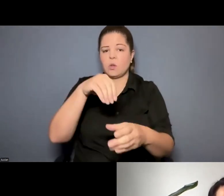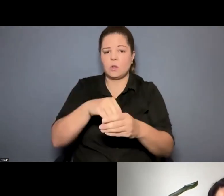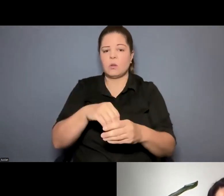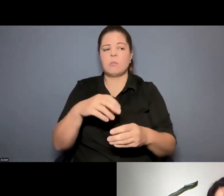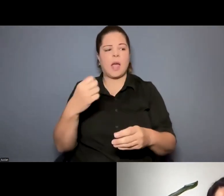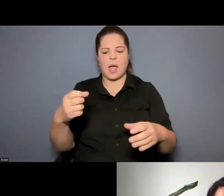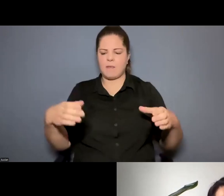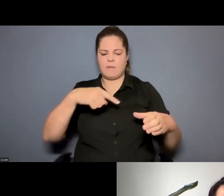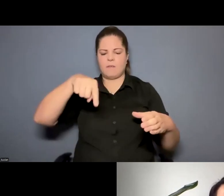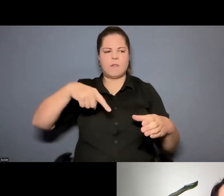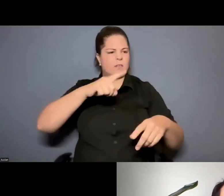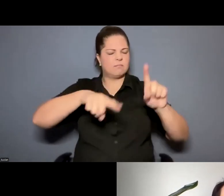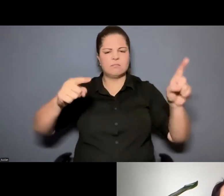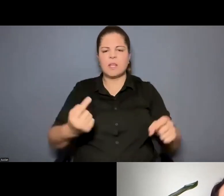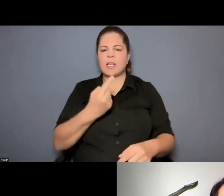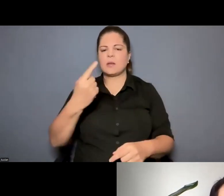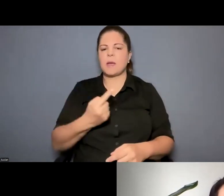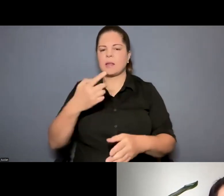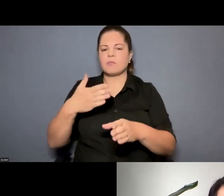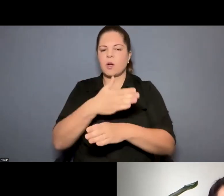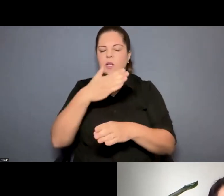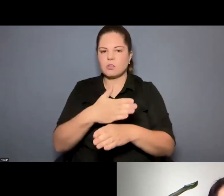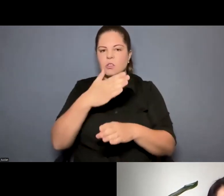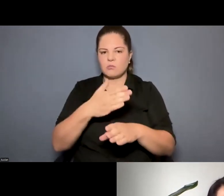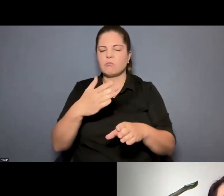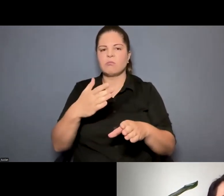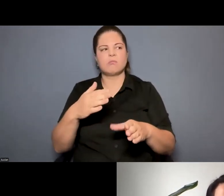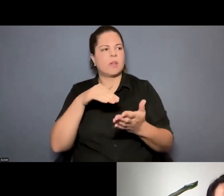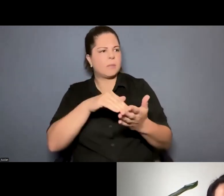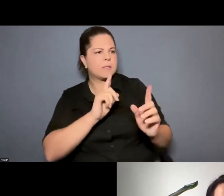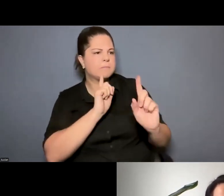industry and the sector, built to advise Screen Australia how to best to create some opportunities